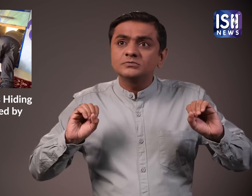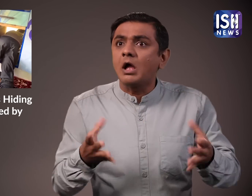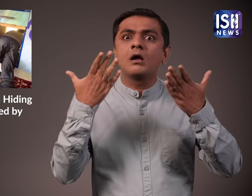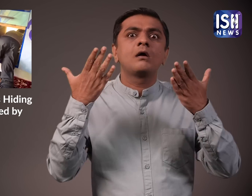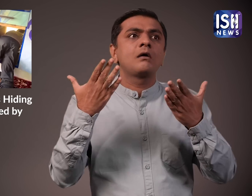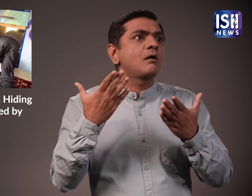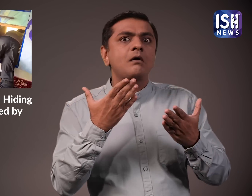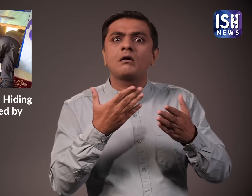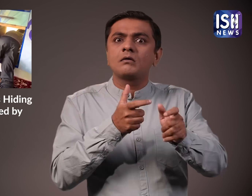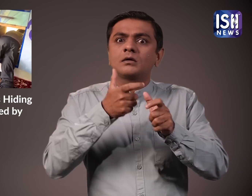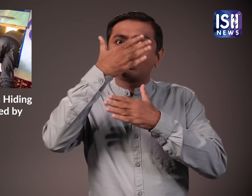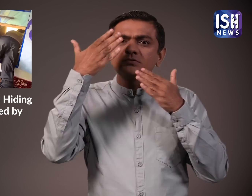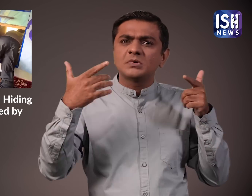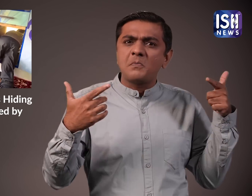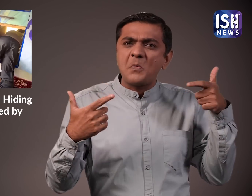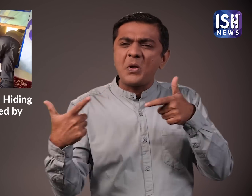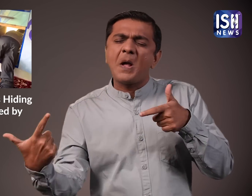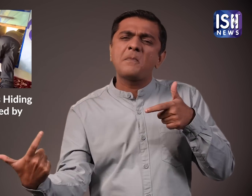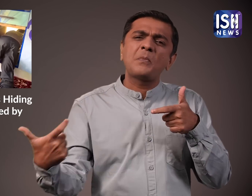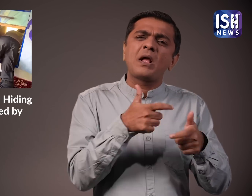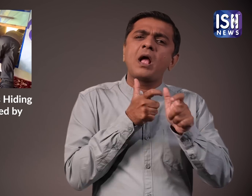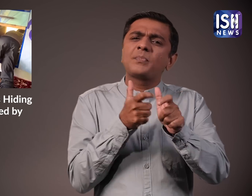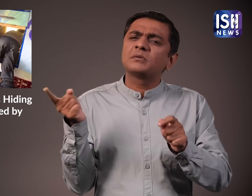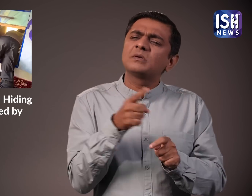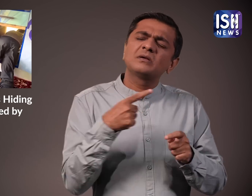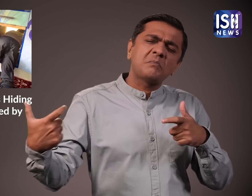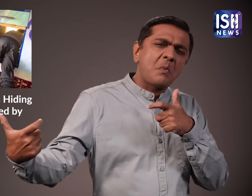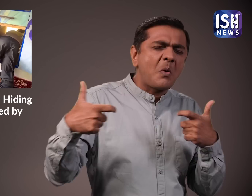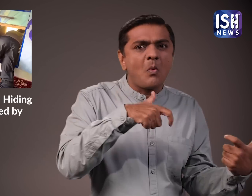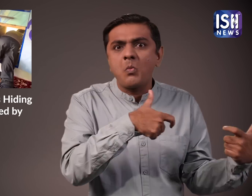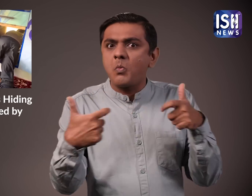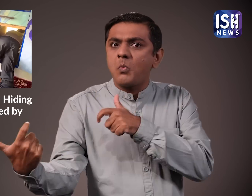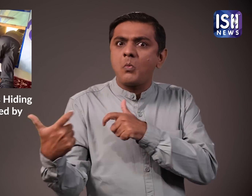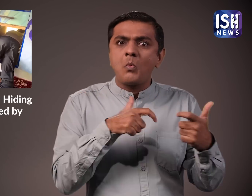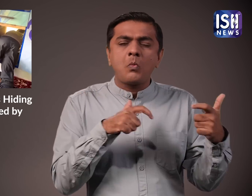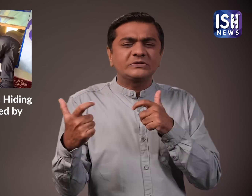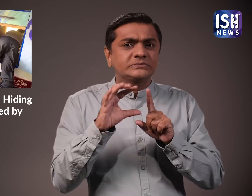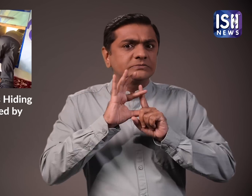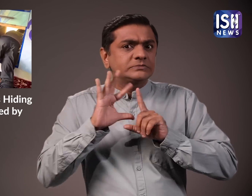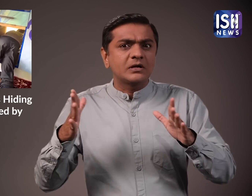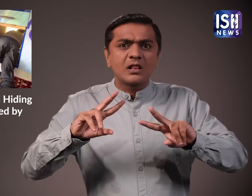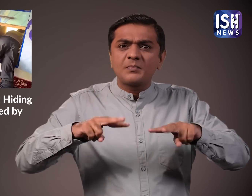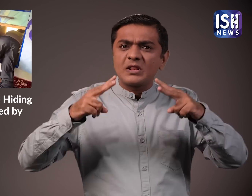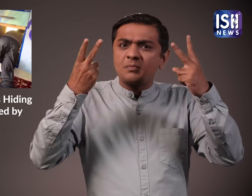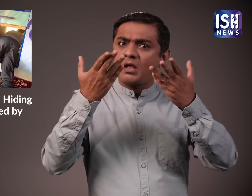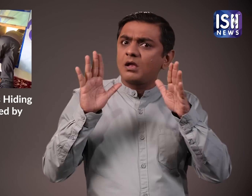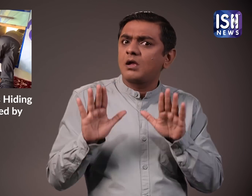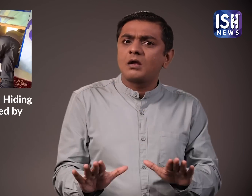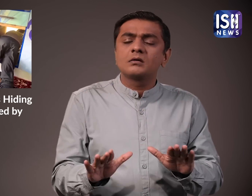They then opened fire on the soldiers, prompting the soldiers to return fire at the terrorists.